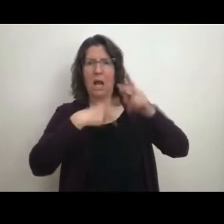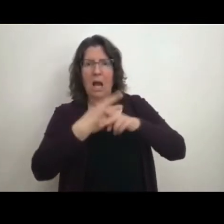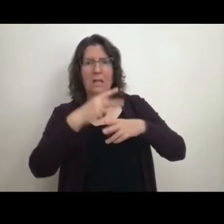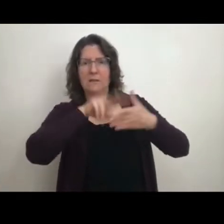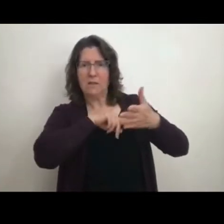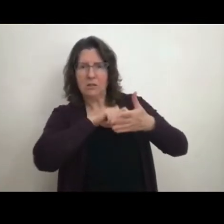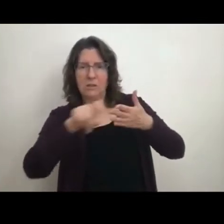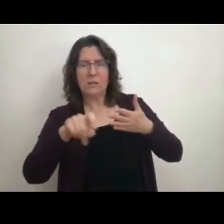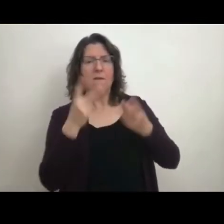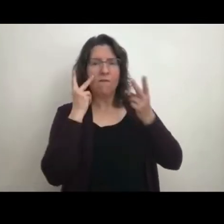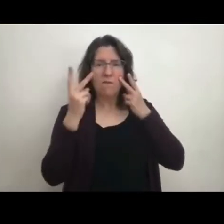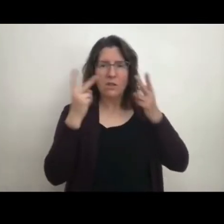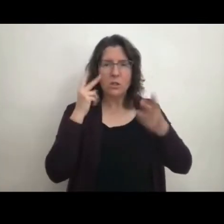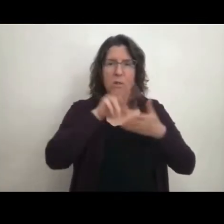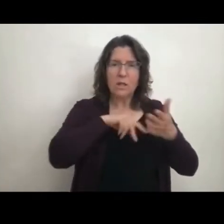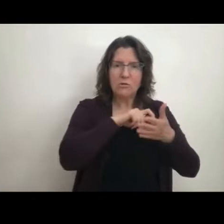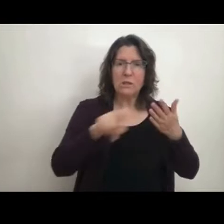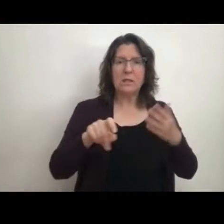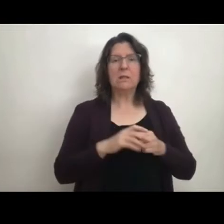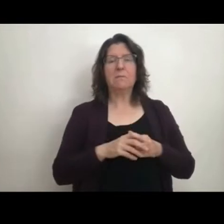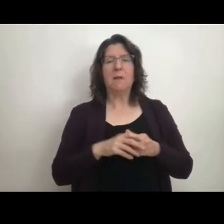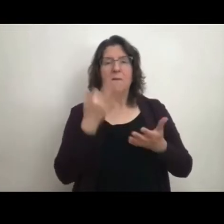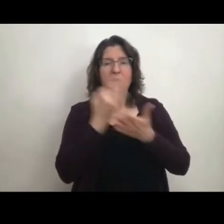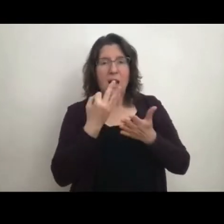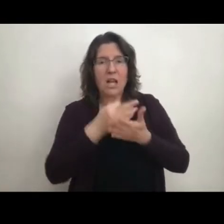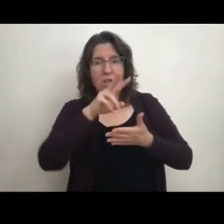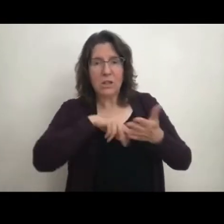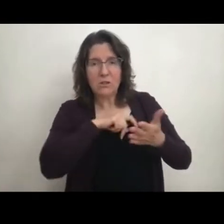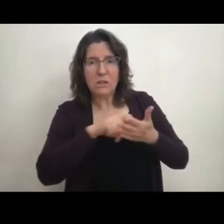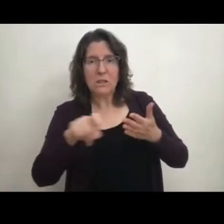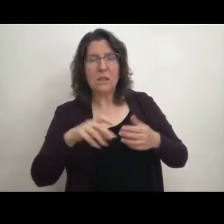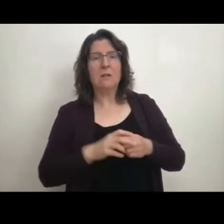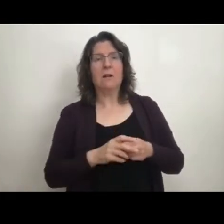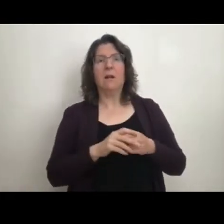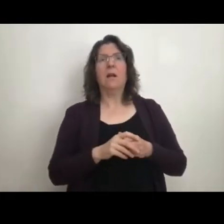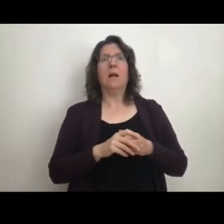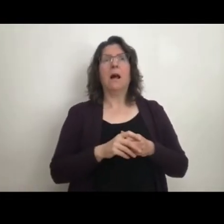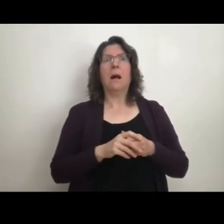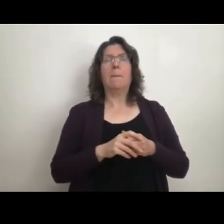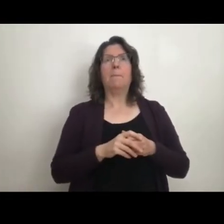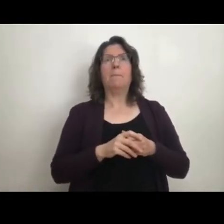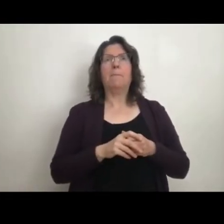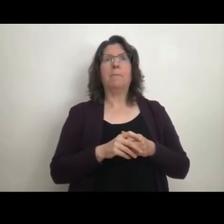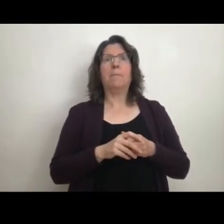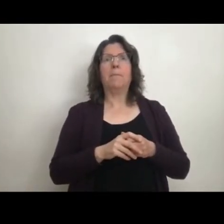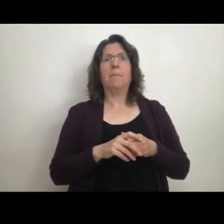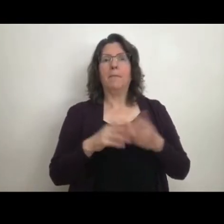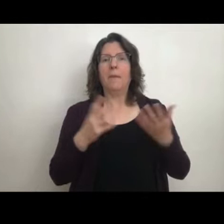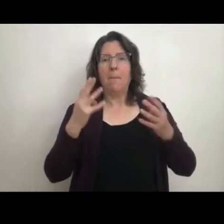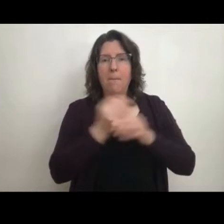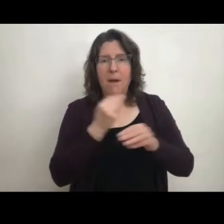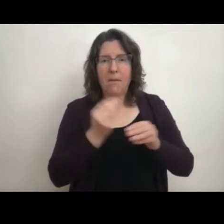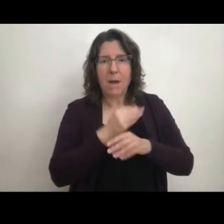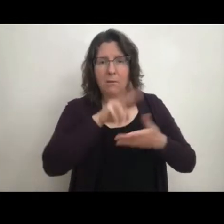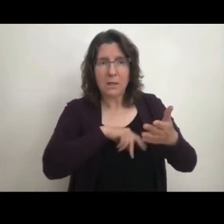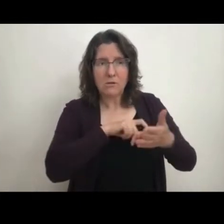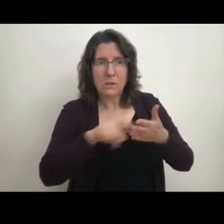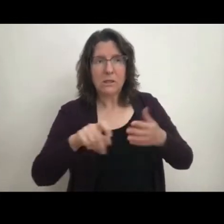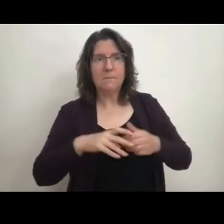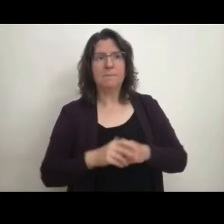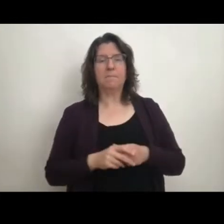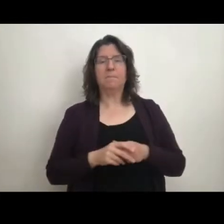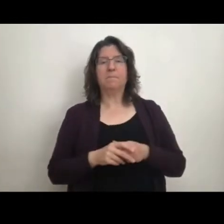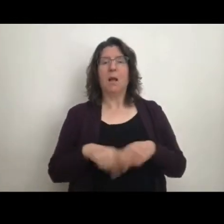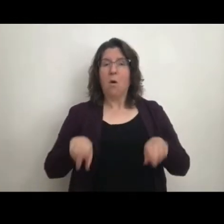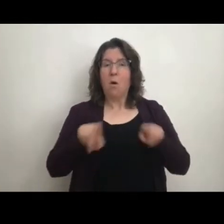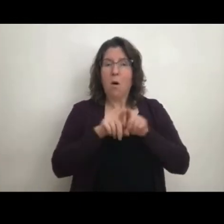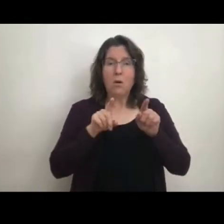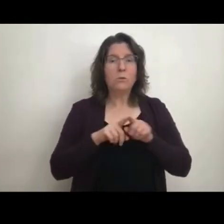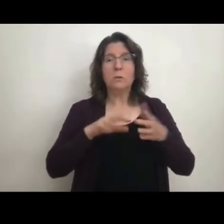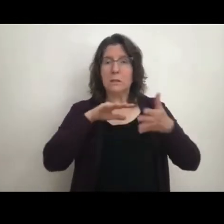This is where the instructor explores different kinds of literacies. For example, visual, financial, mathematical literacy, and so on.